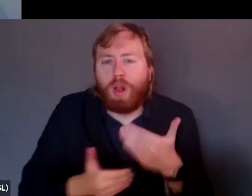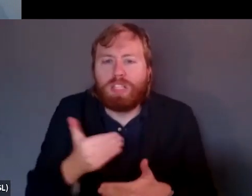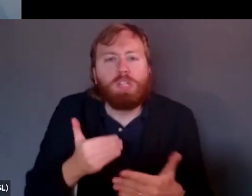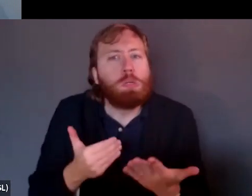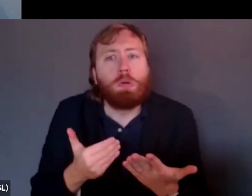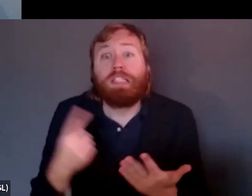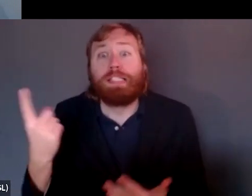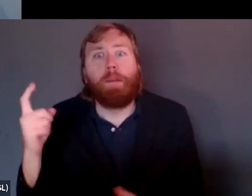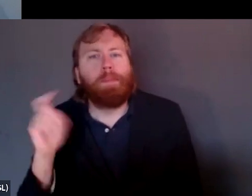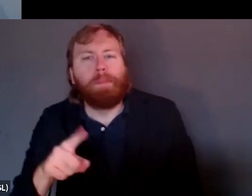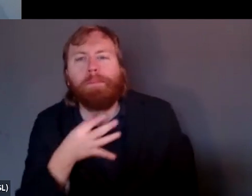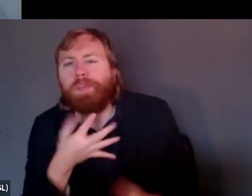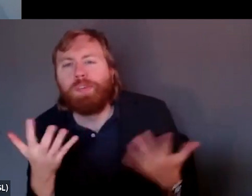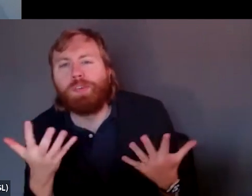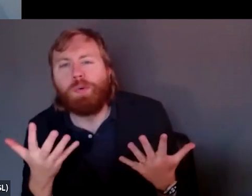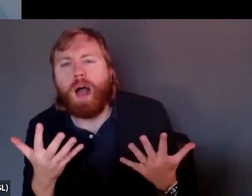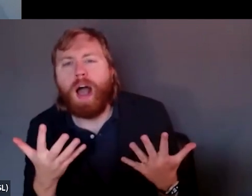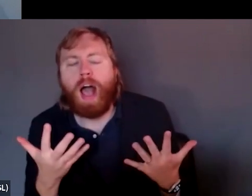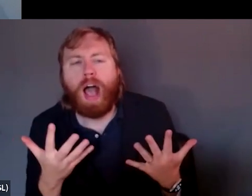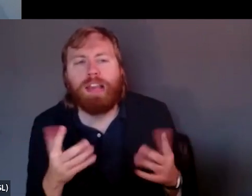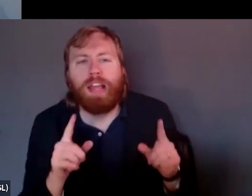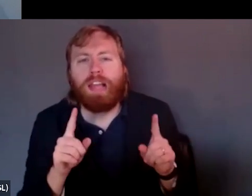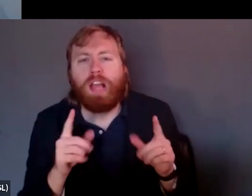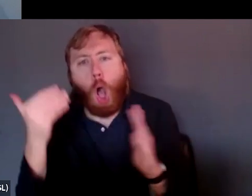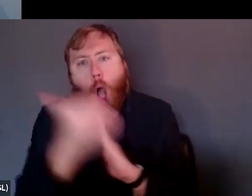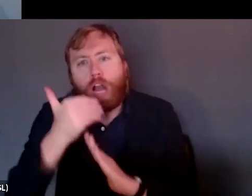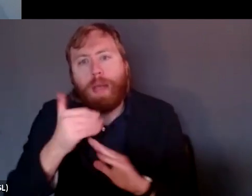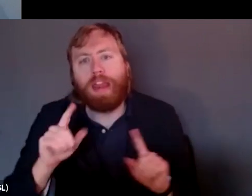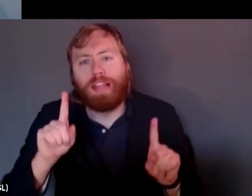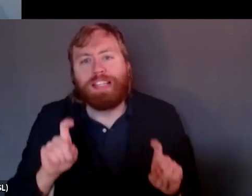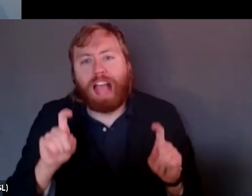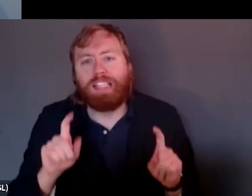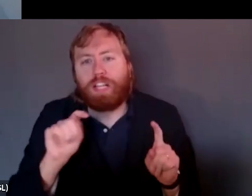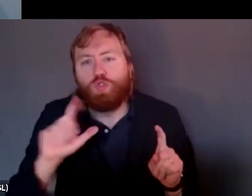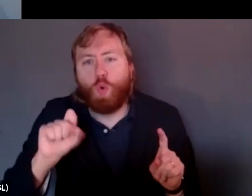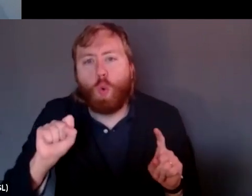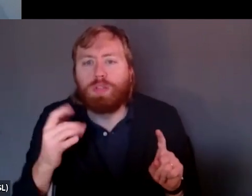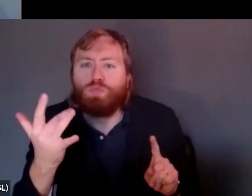you prefer to use. Absolutely. At CodeGeek, we actually use